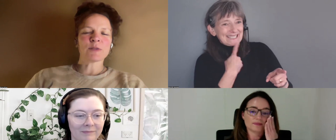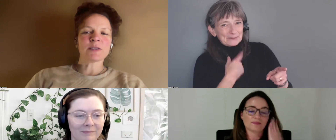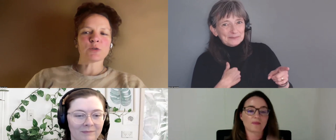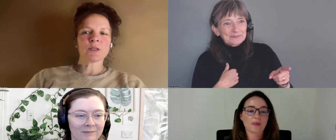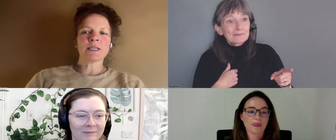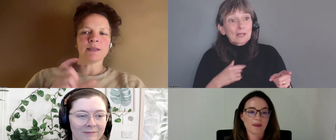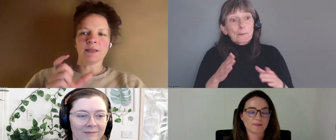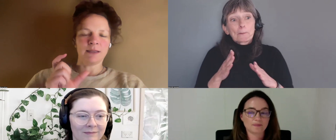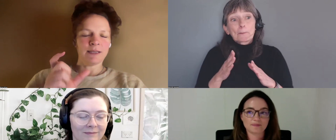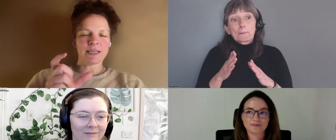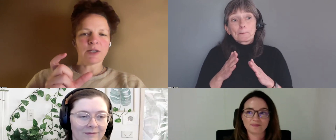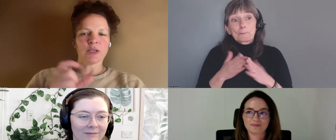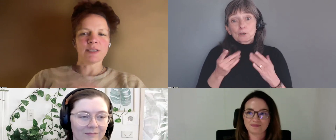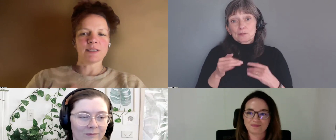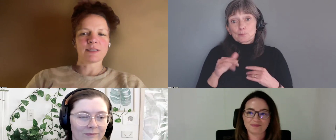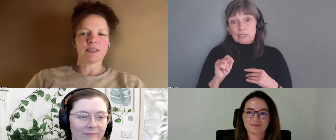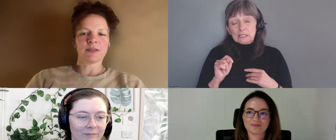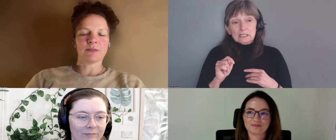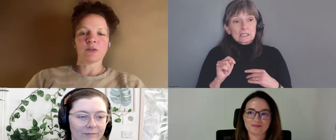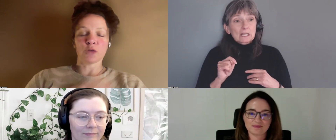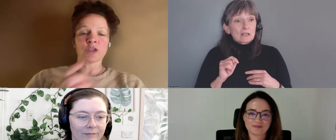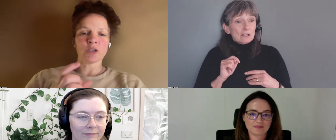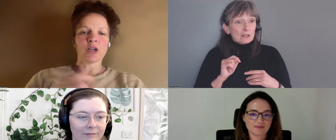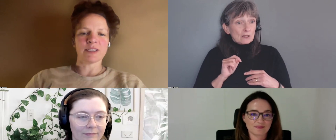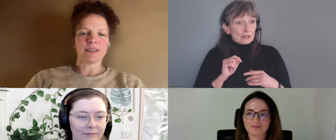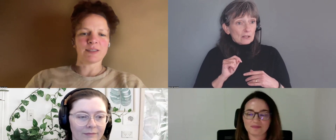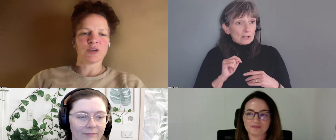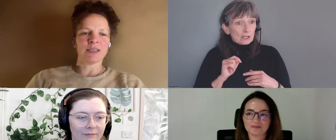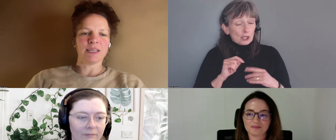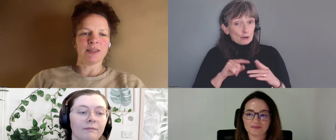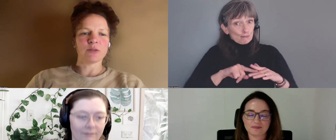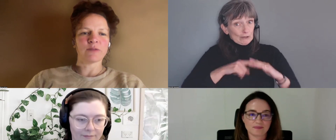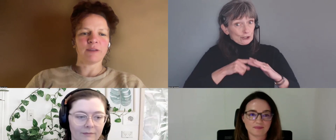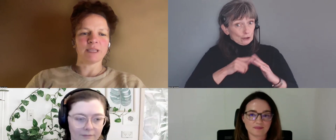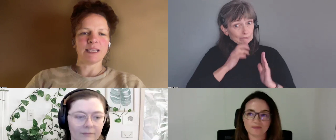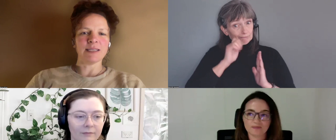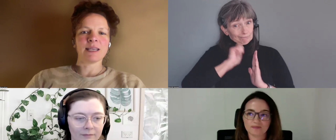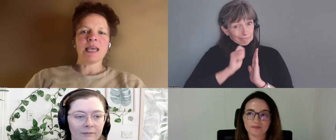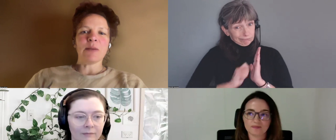usually the entire content is original content that's created in those 5 days.